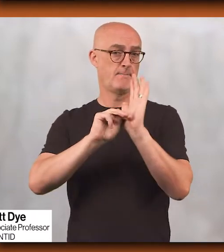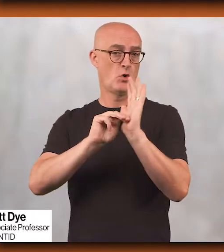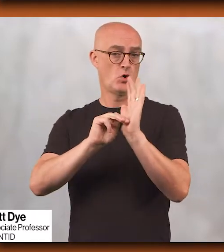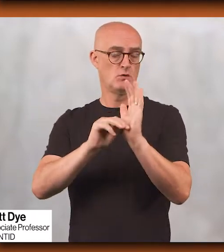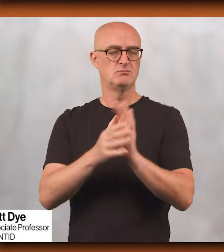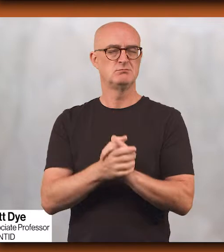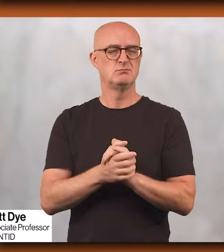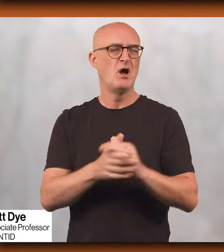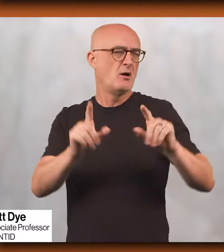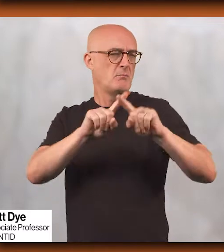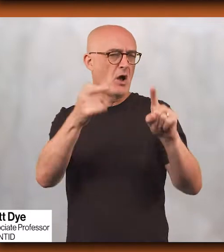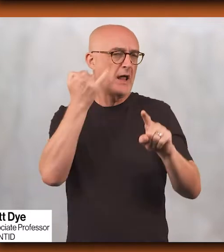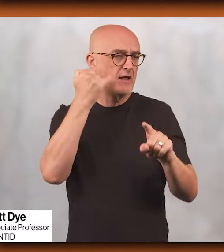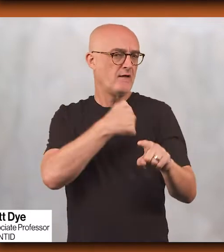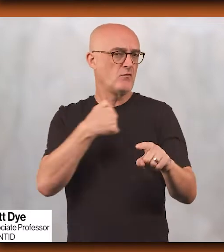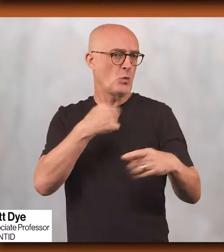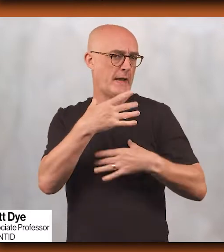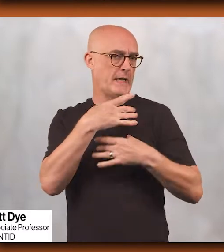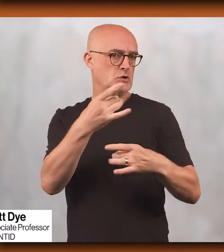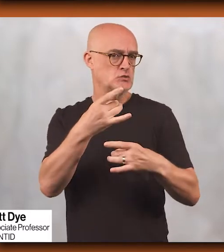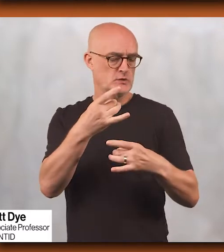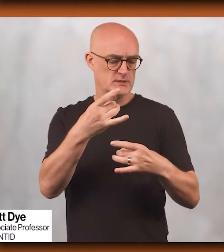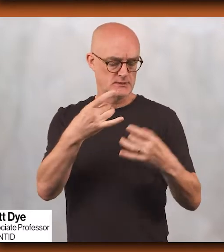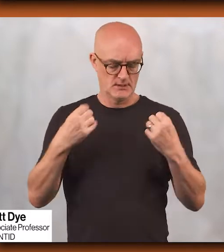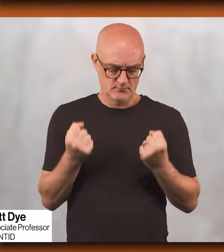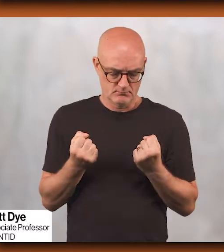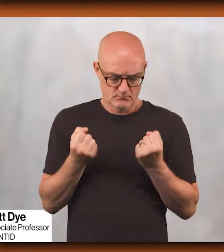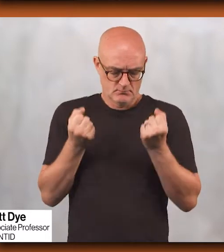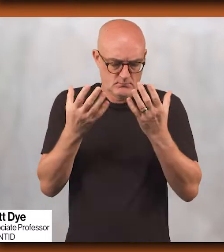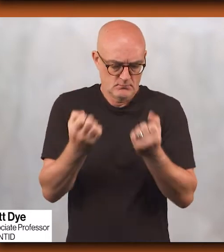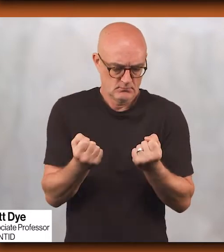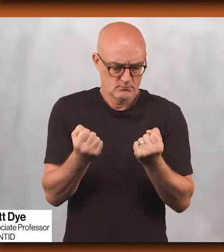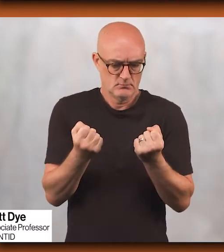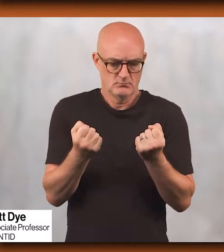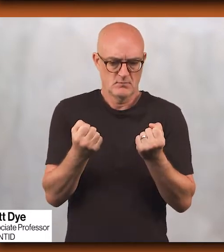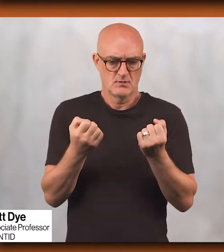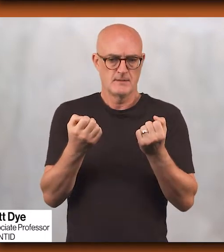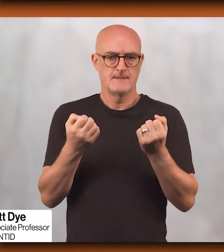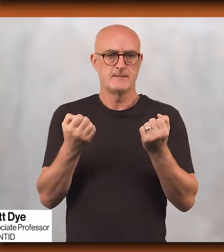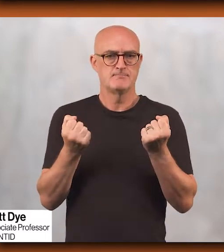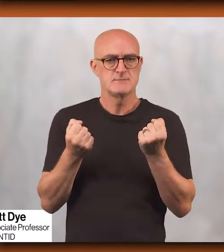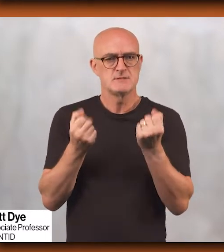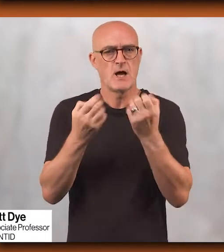of different signs from our dataset, we really need 3D pose estimates,